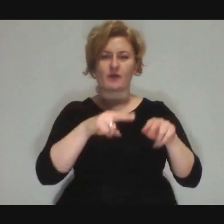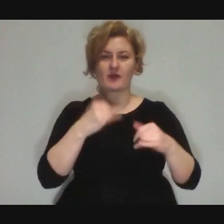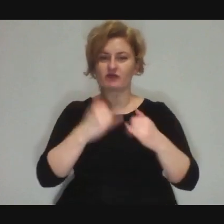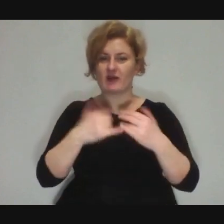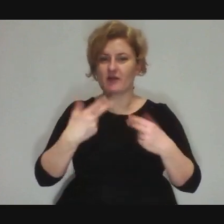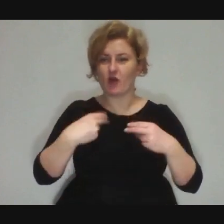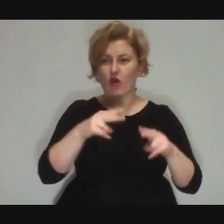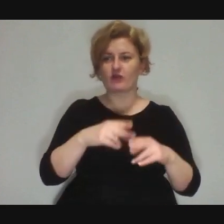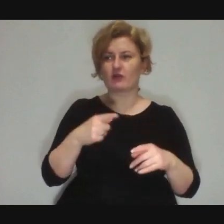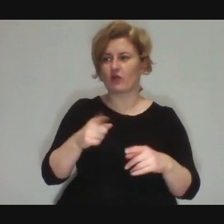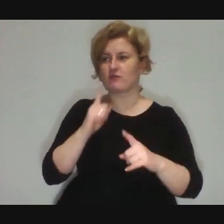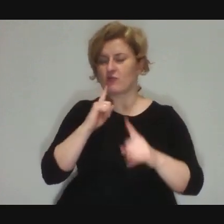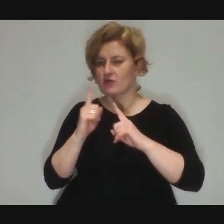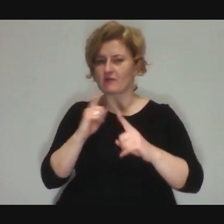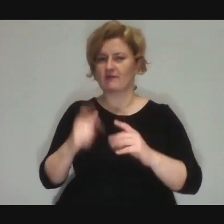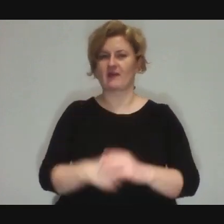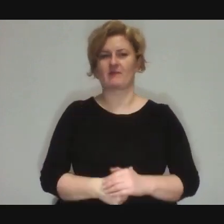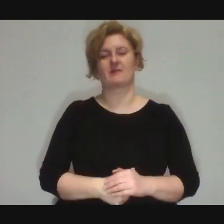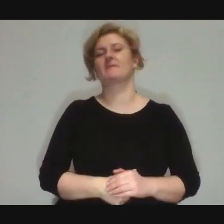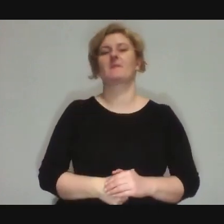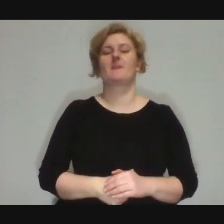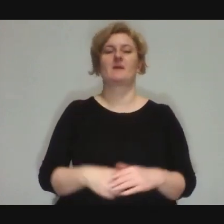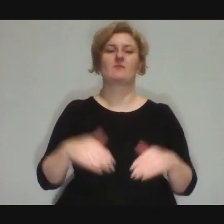Such thinhgs can also happen.